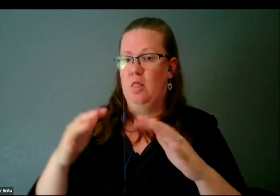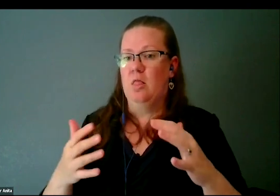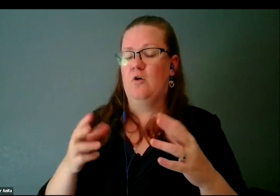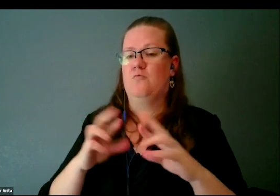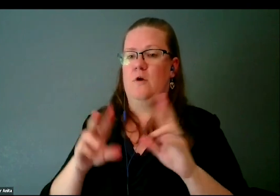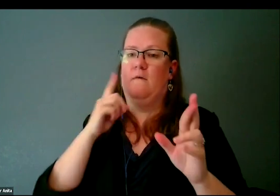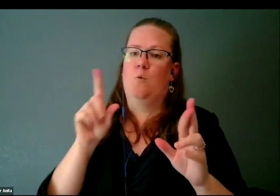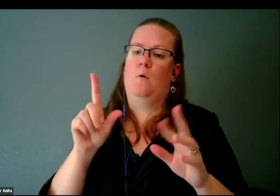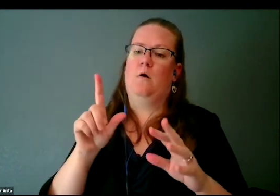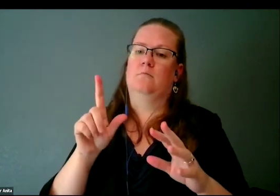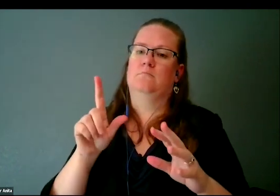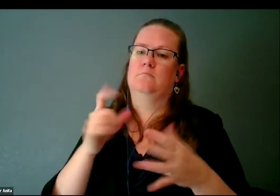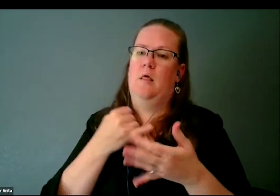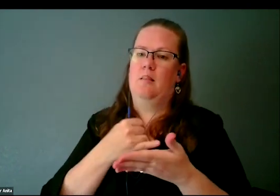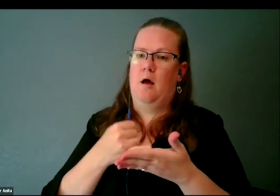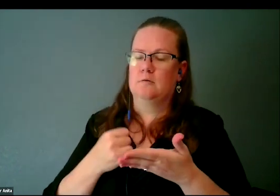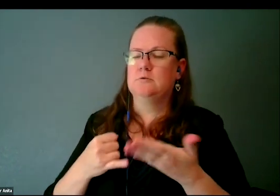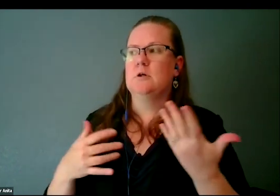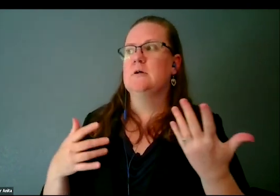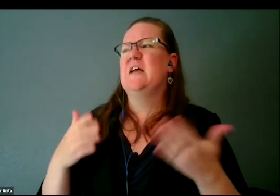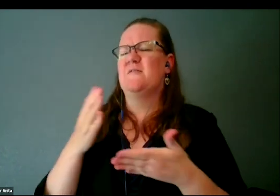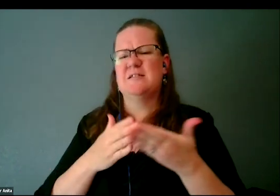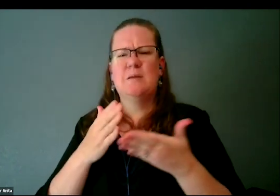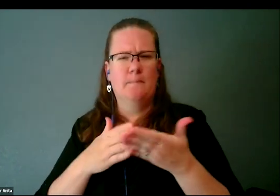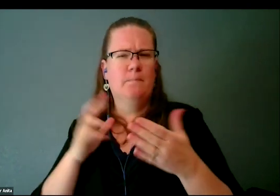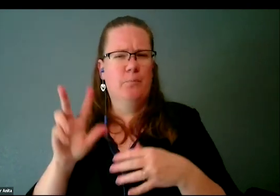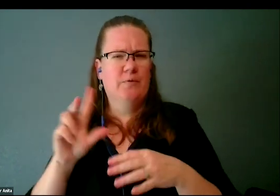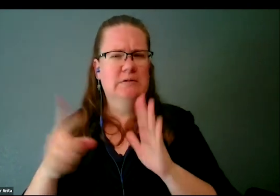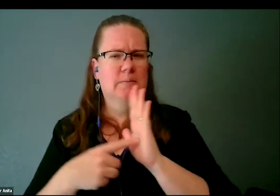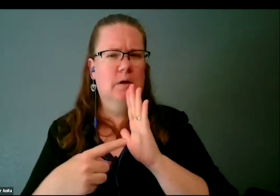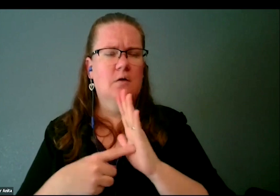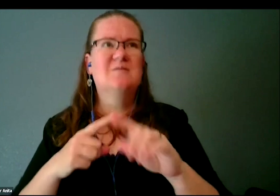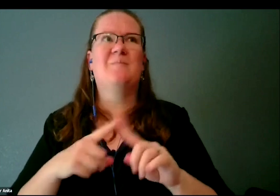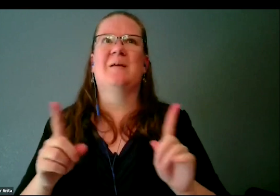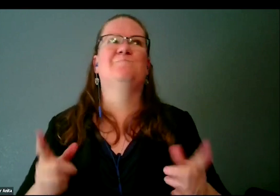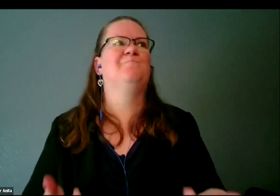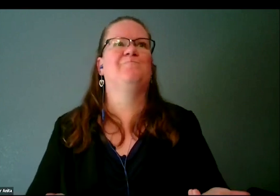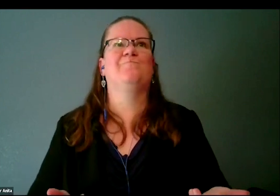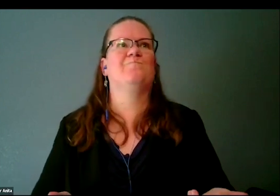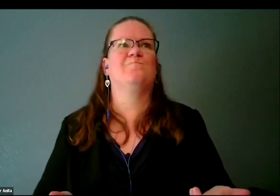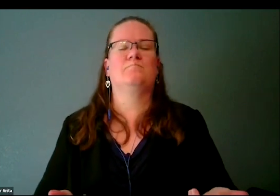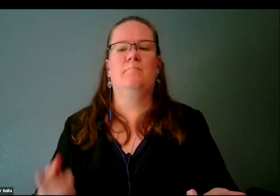They have some 3D models there. I think the best way